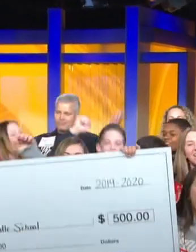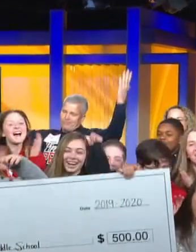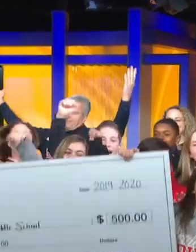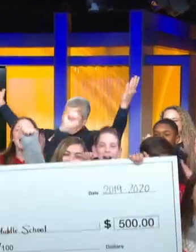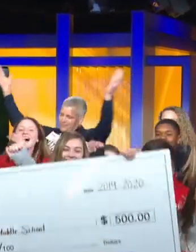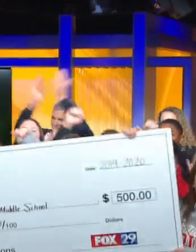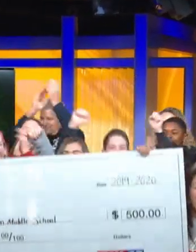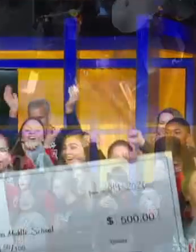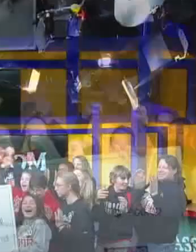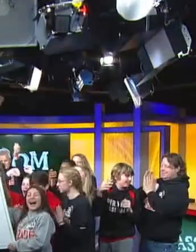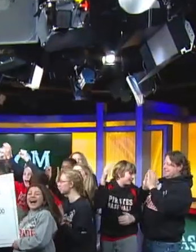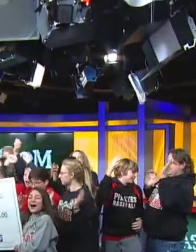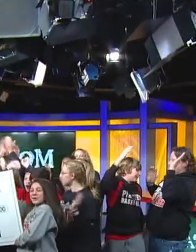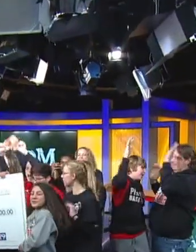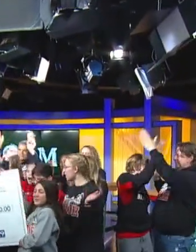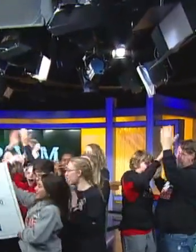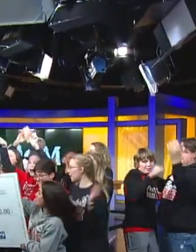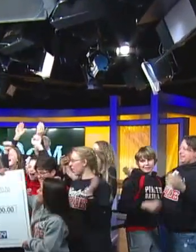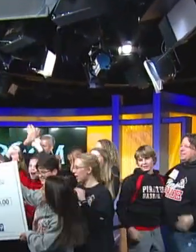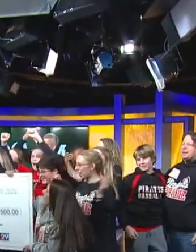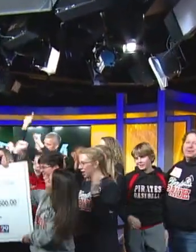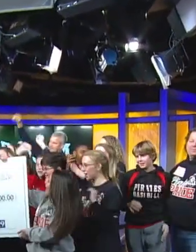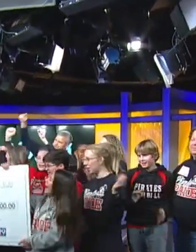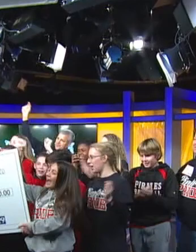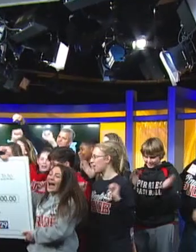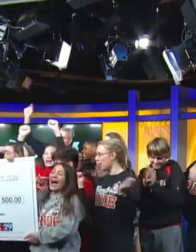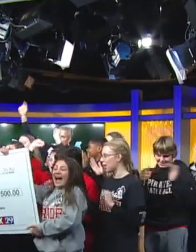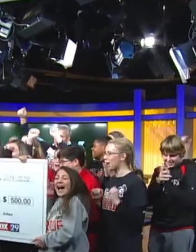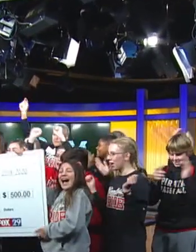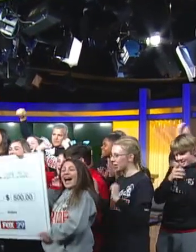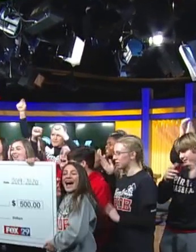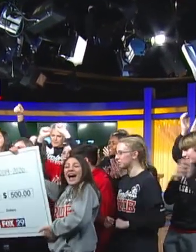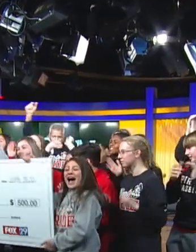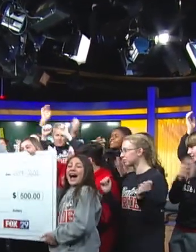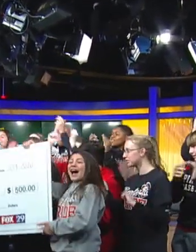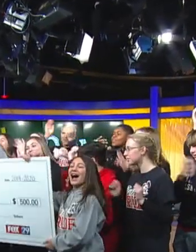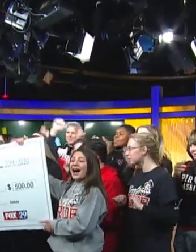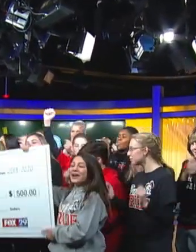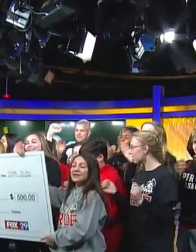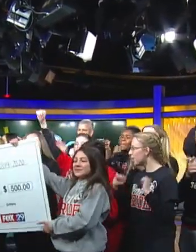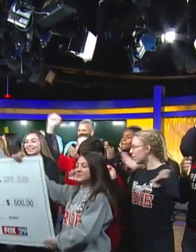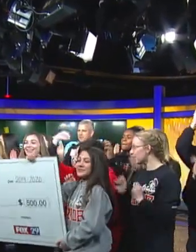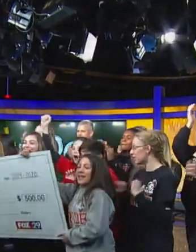PROFESSOR IS THE ANSWER. COULD NOT GET IT DONE, STUDENTS WIN THE GAME COULD NOT GET IT DONE, STUDENTS WIN THE GAME WIN THE GAME THE